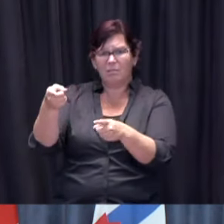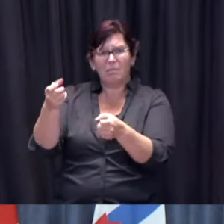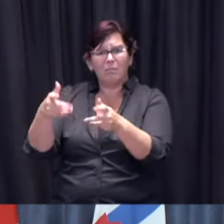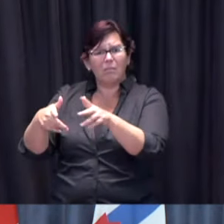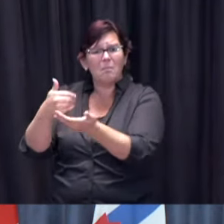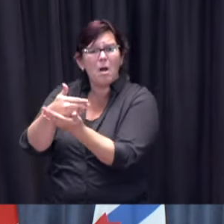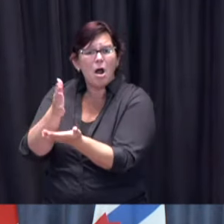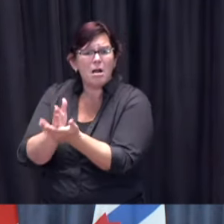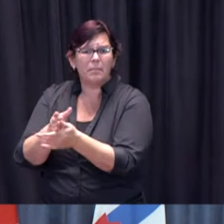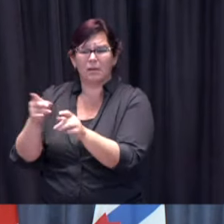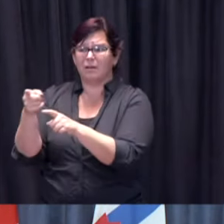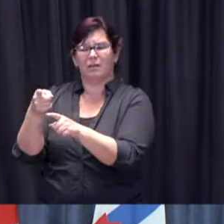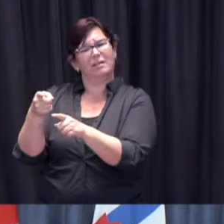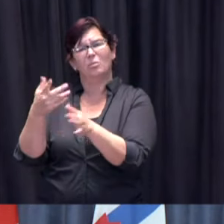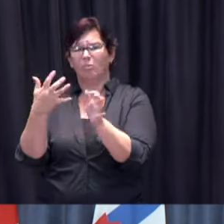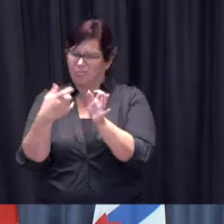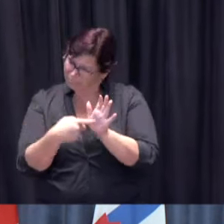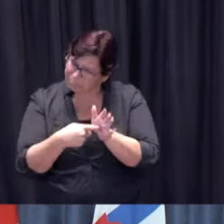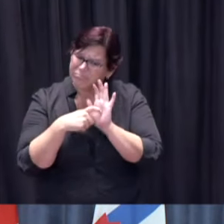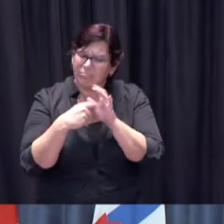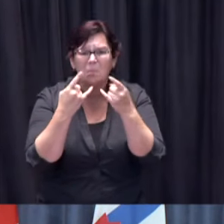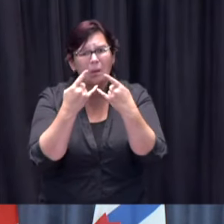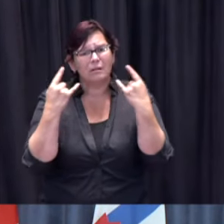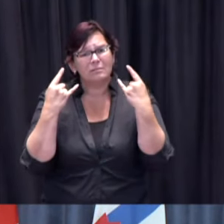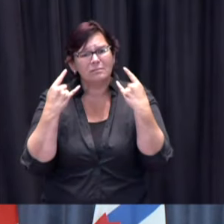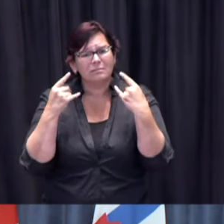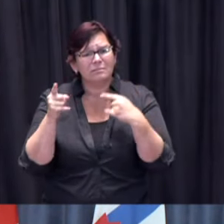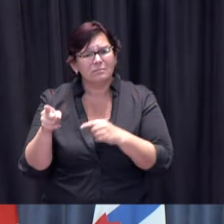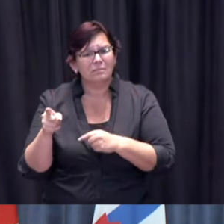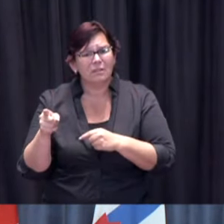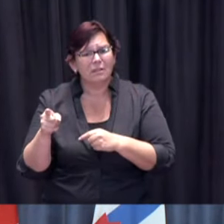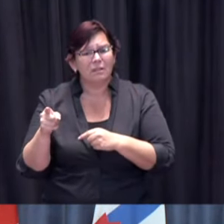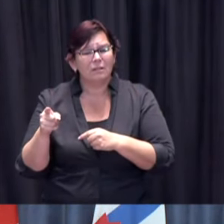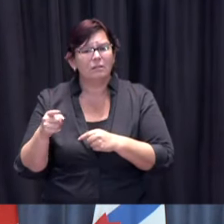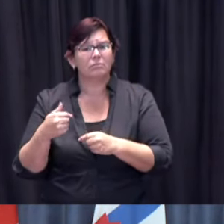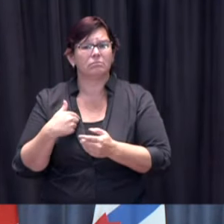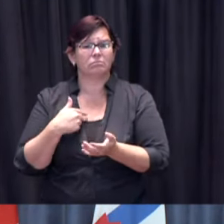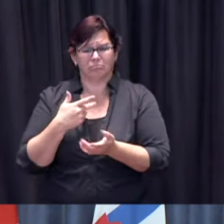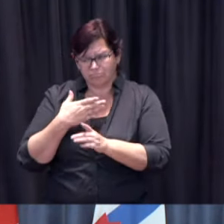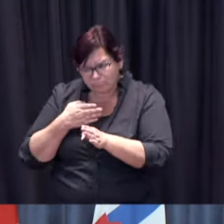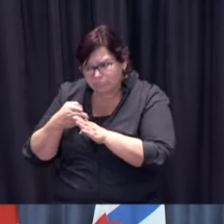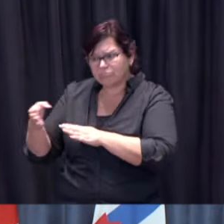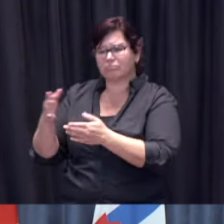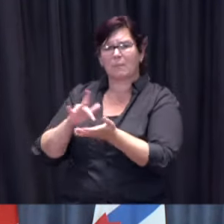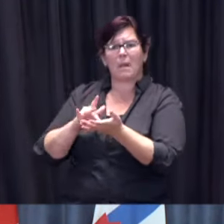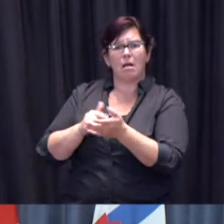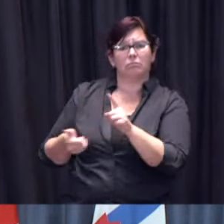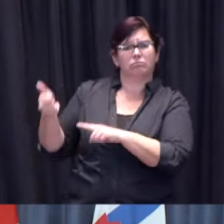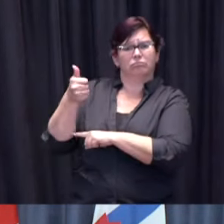been recommended by our Medical Officer of Health. Our professional our doctor for all the people of the City of Toronto.